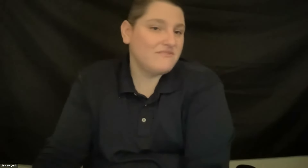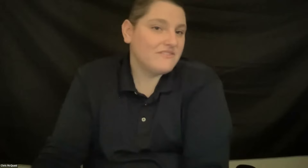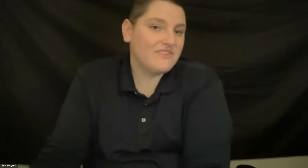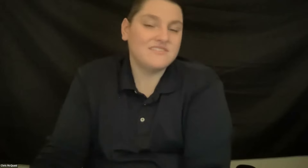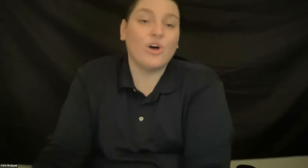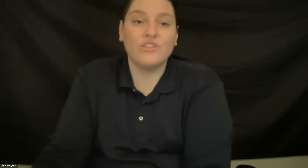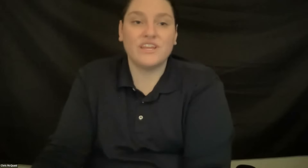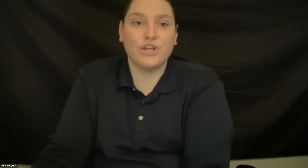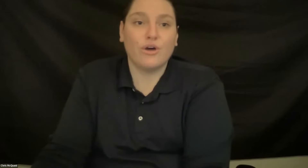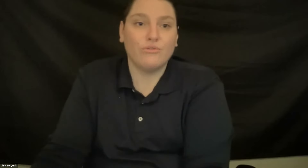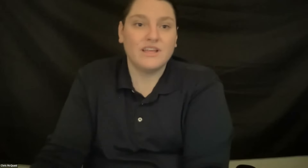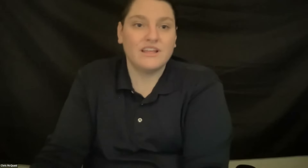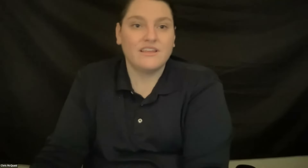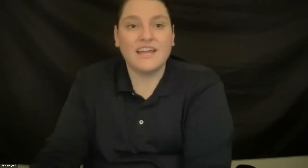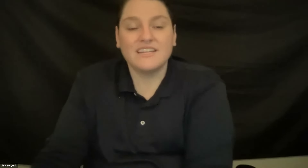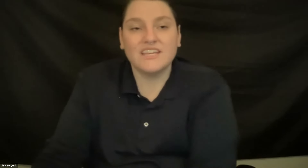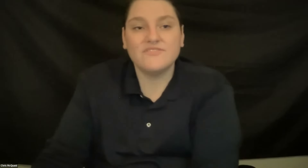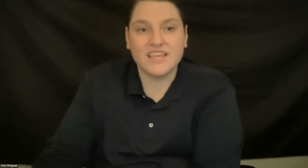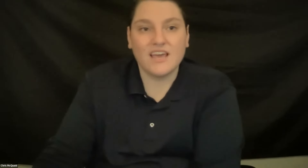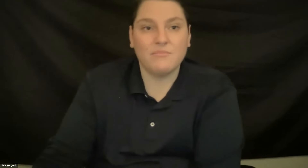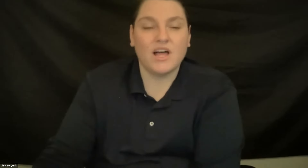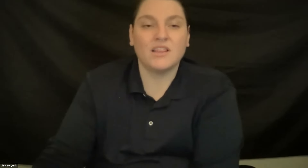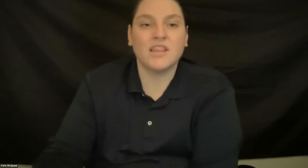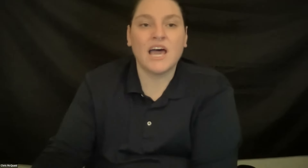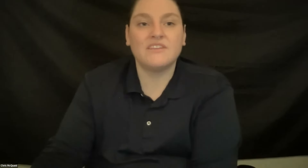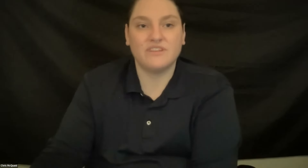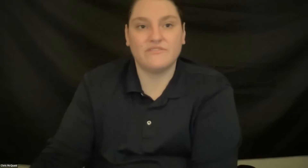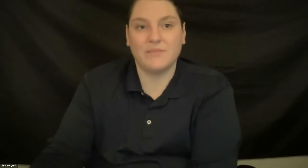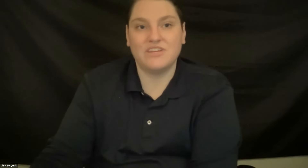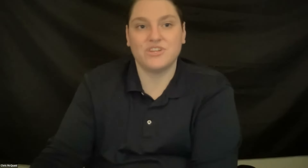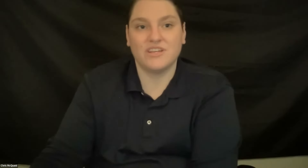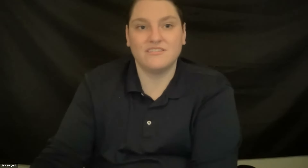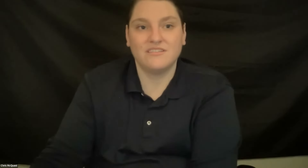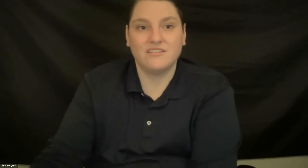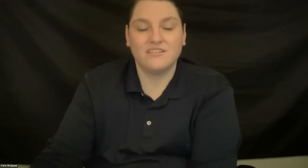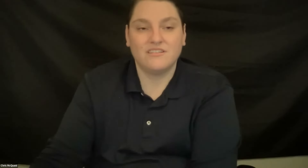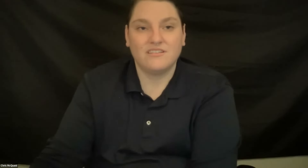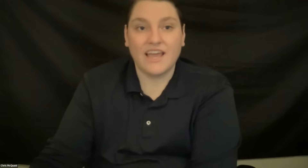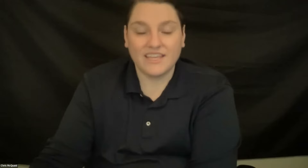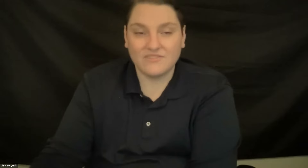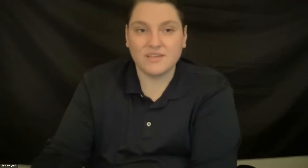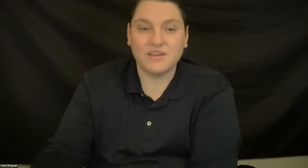And we recommend that all physicians learn sign language. Even just basic signs.